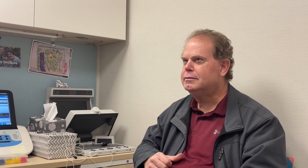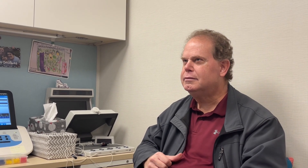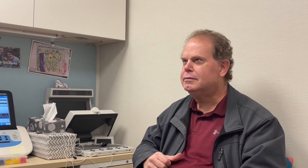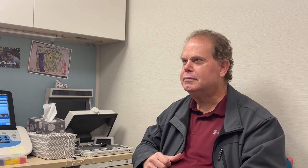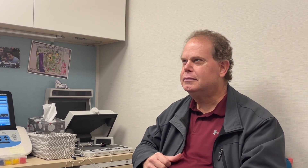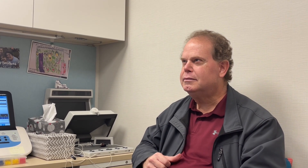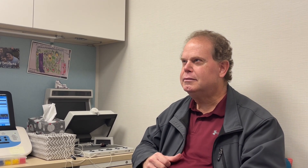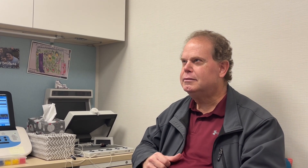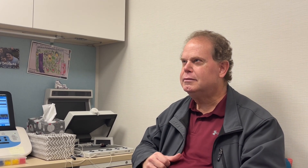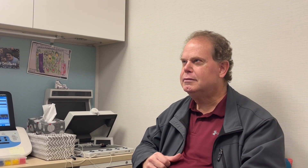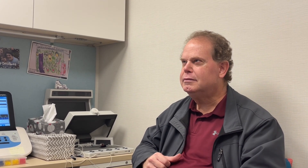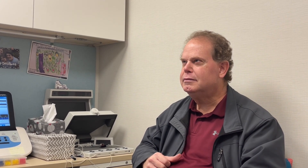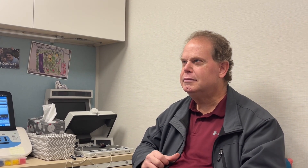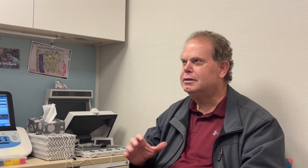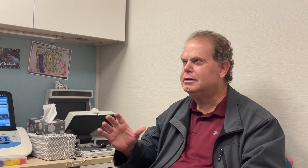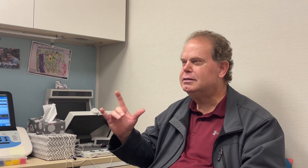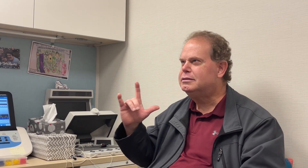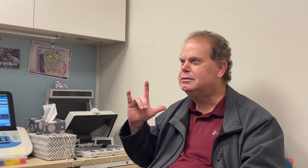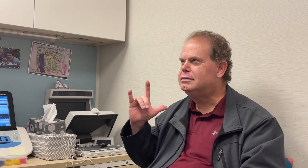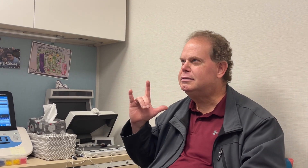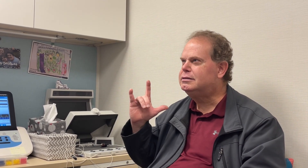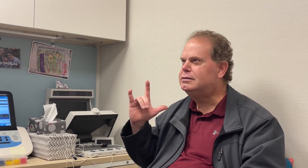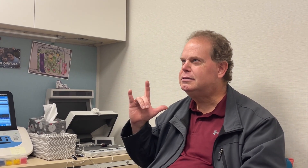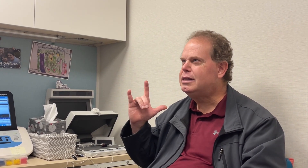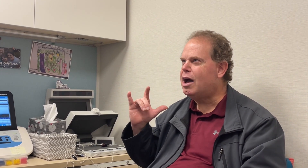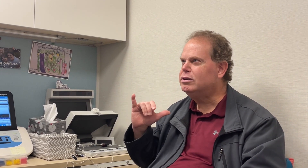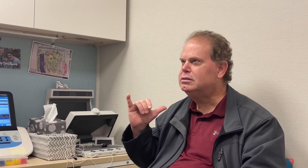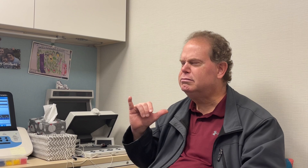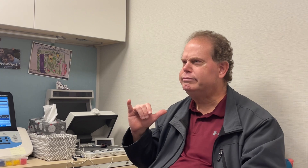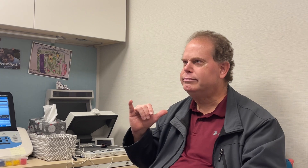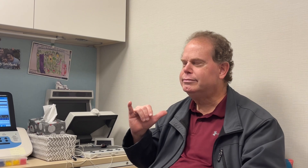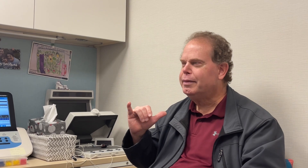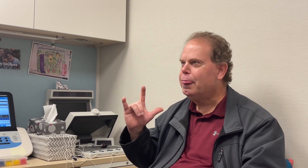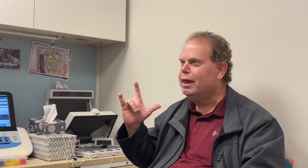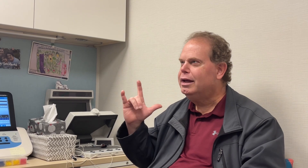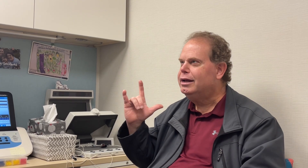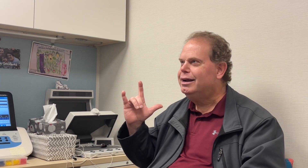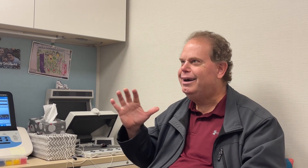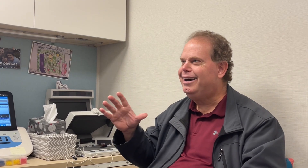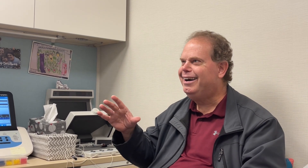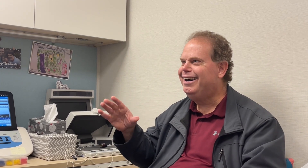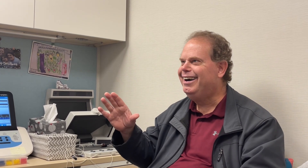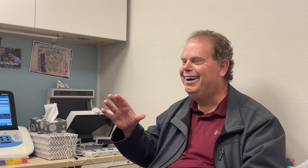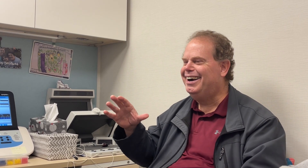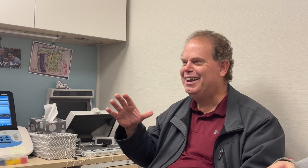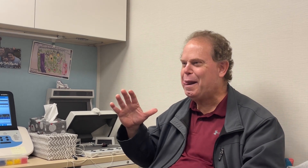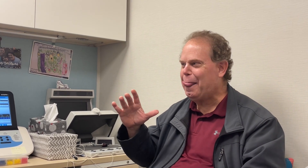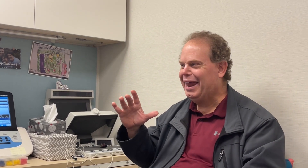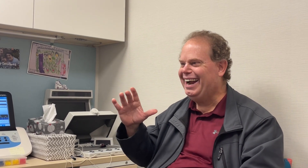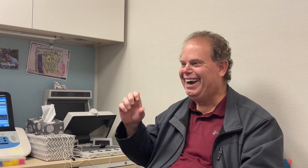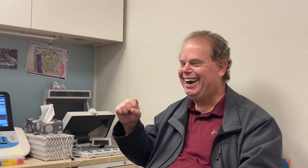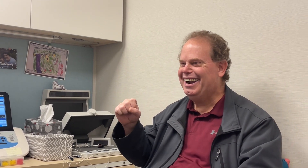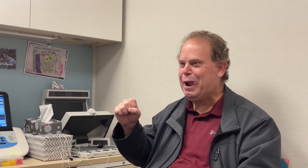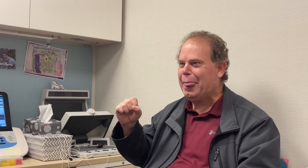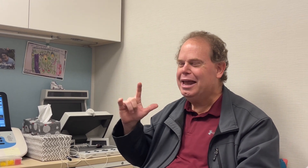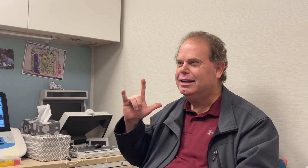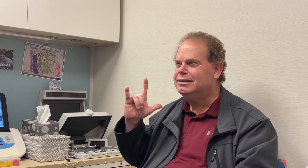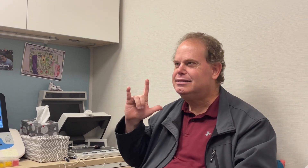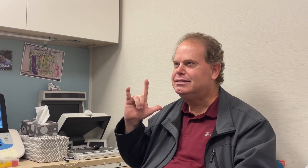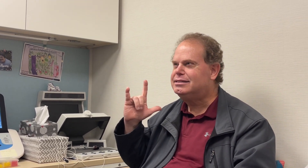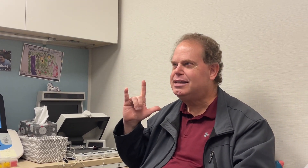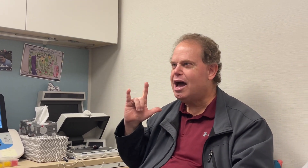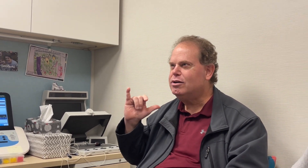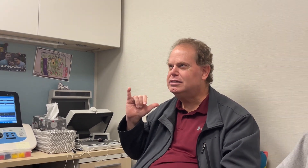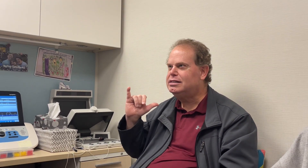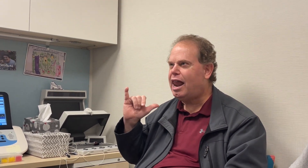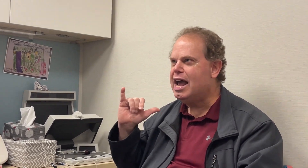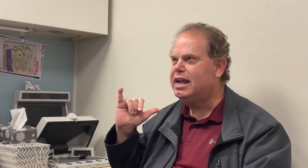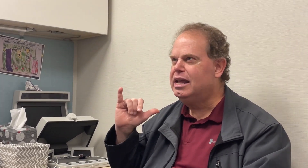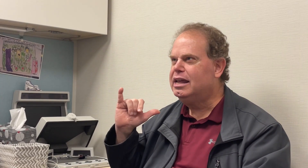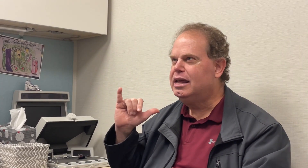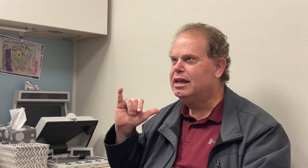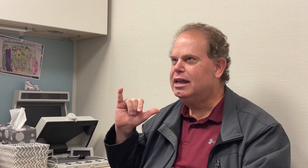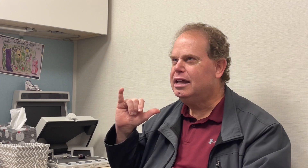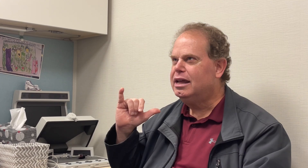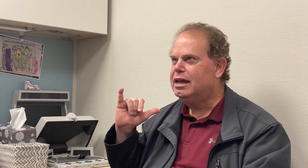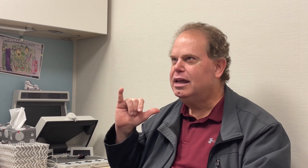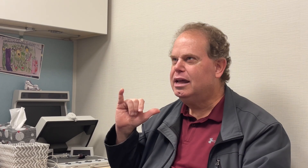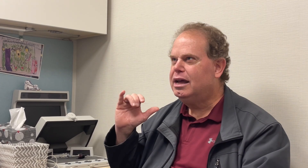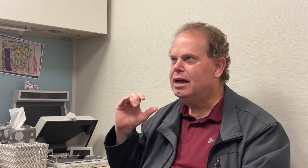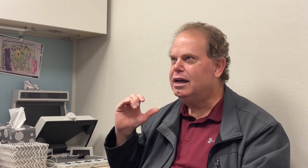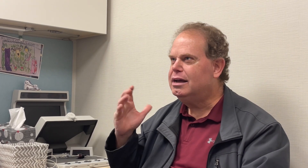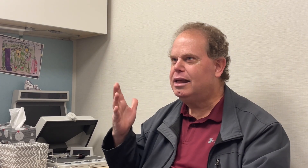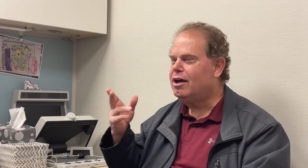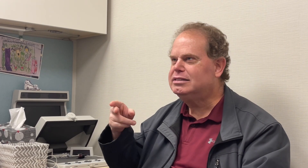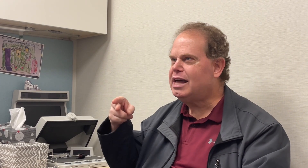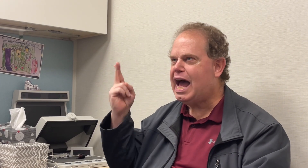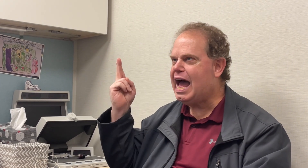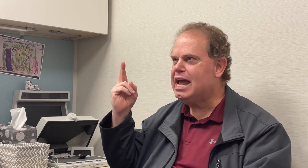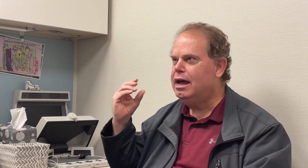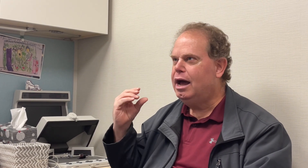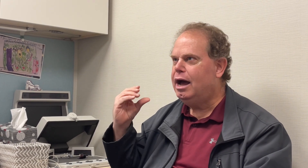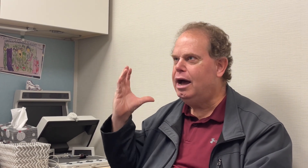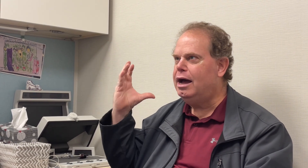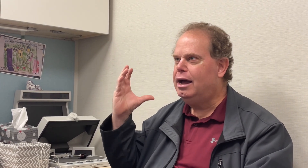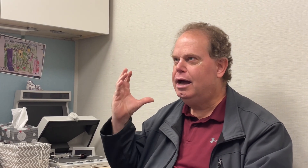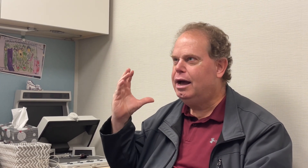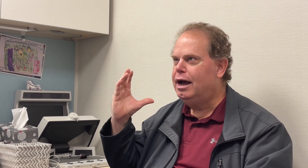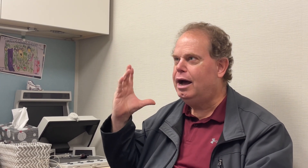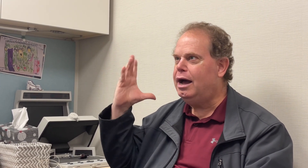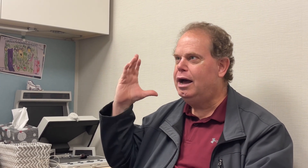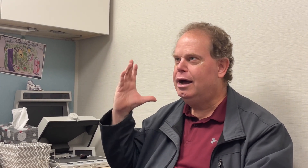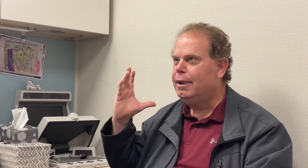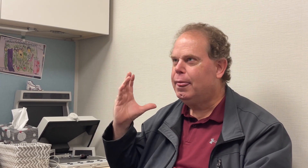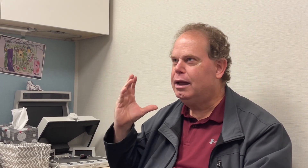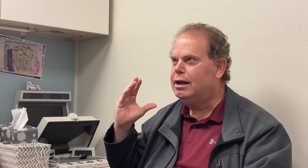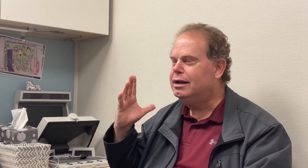3 that surpris don't like and hi